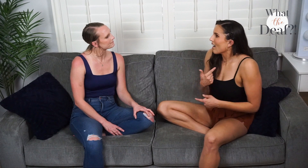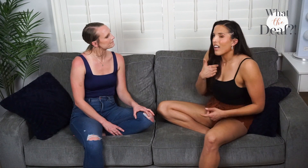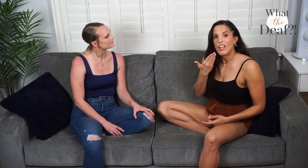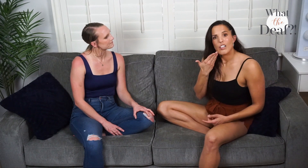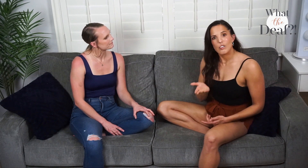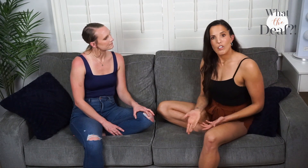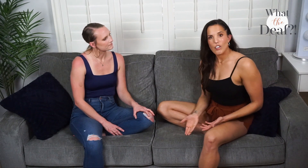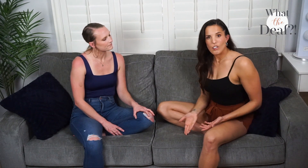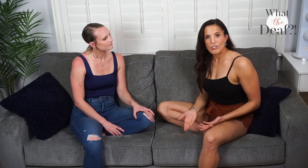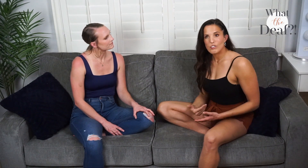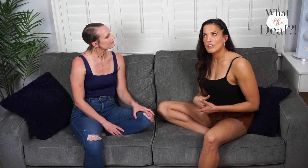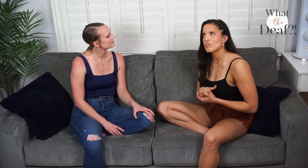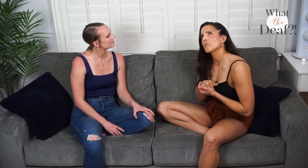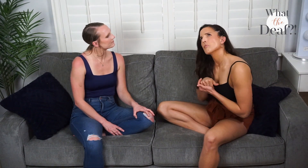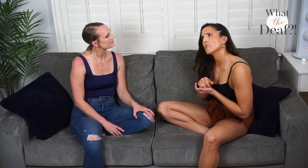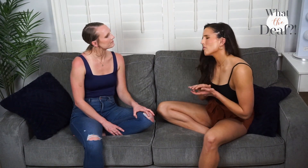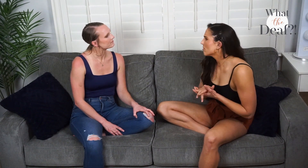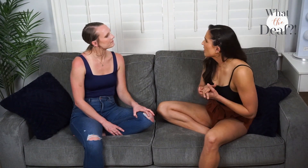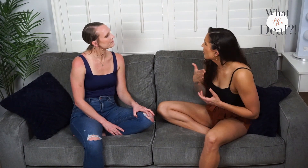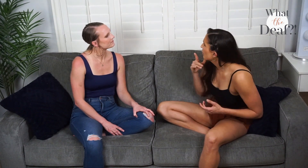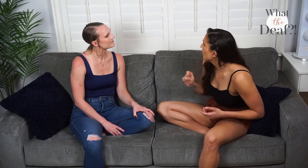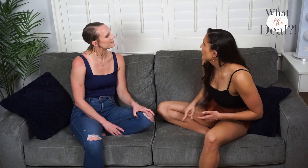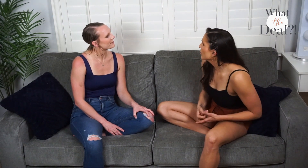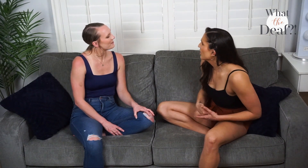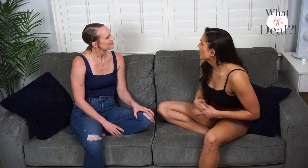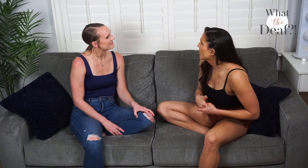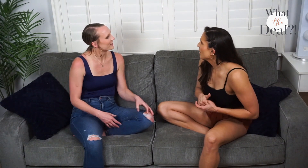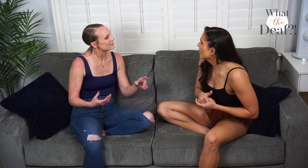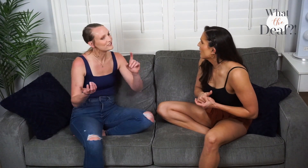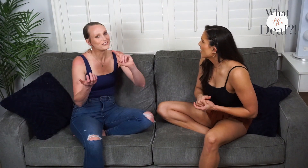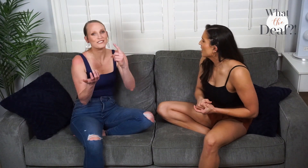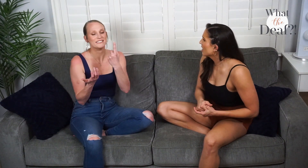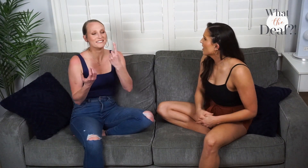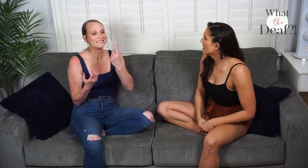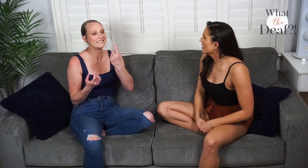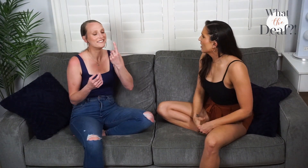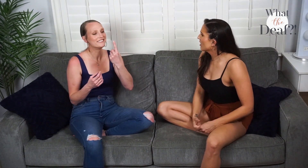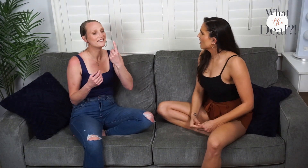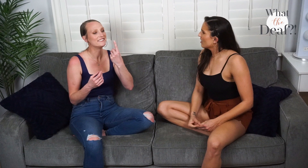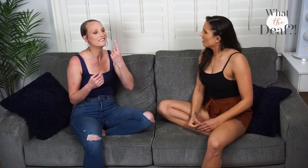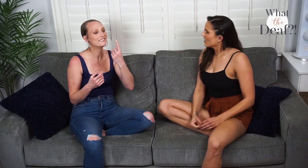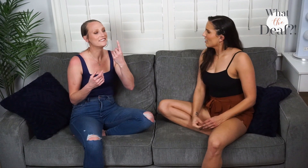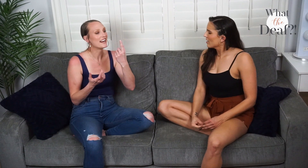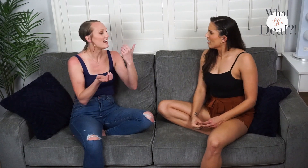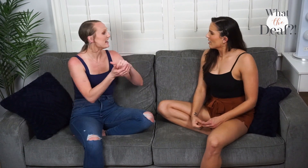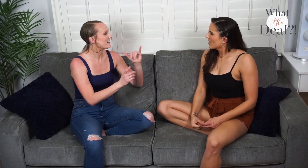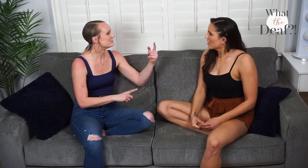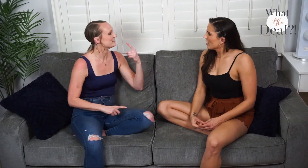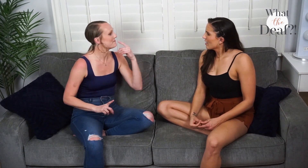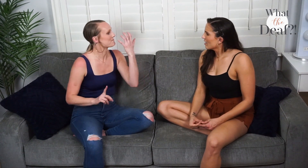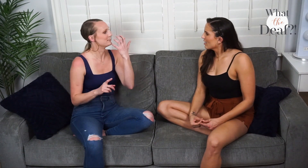But yeah, you're right, I don't know. That's a really good question. Yeah. I just, again, like you said